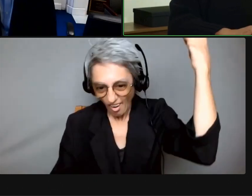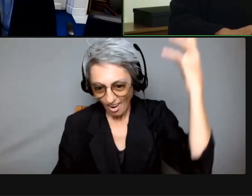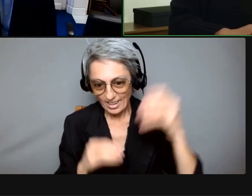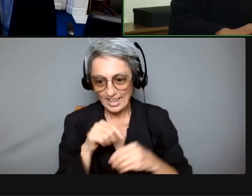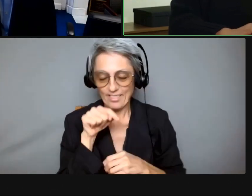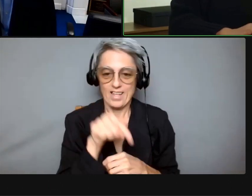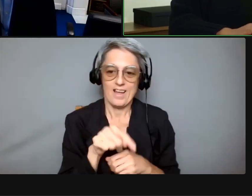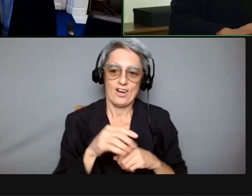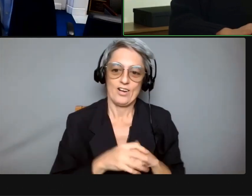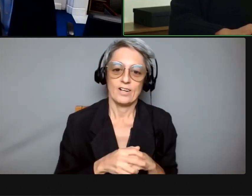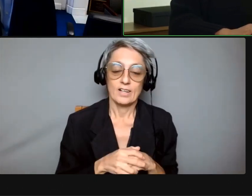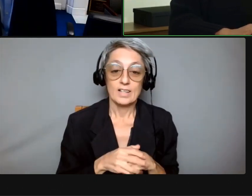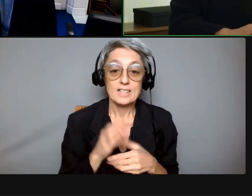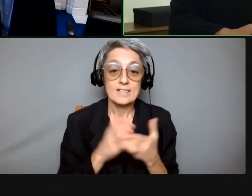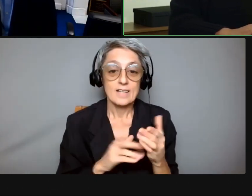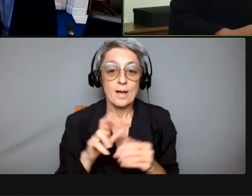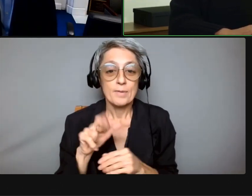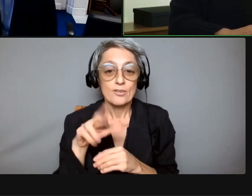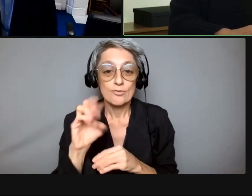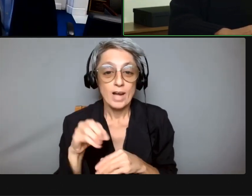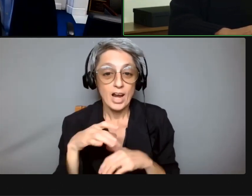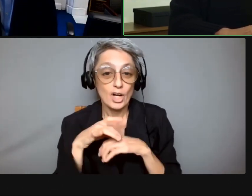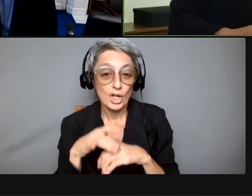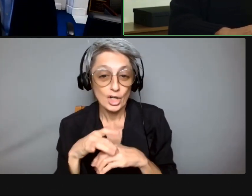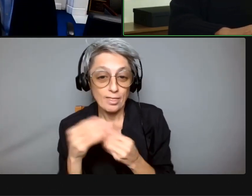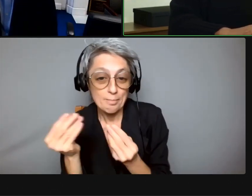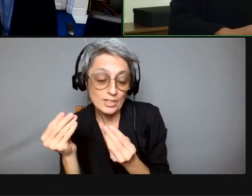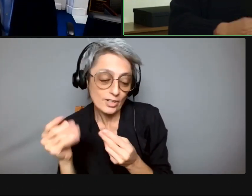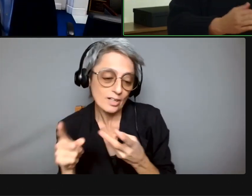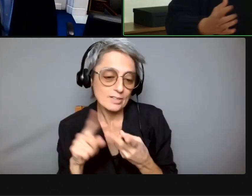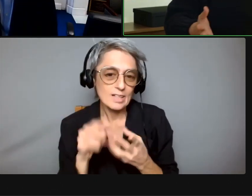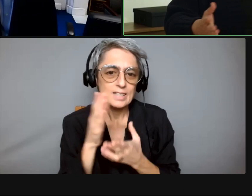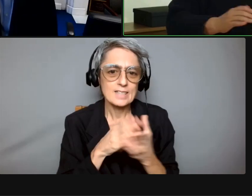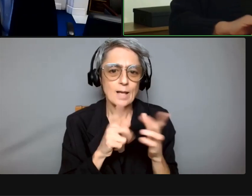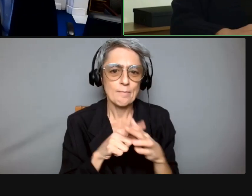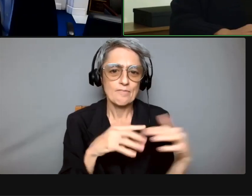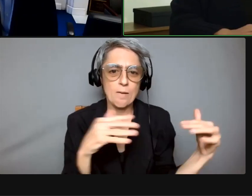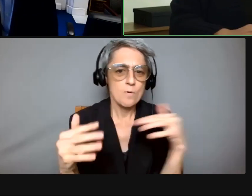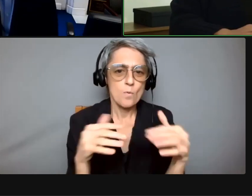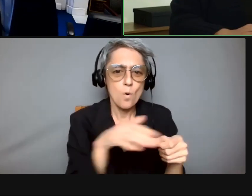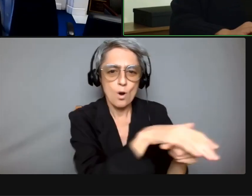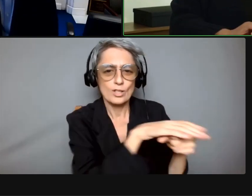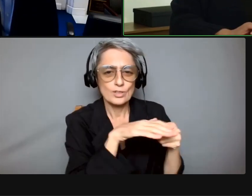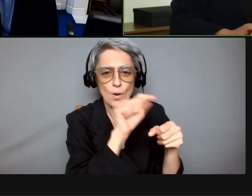Some of them are can be from conflict zones. And, of course, we have laws to ensure